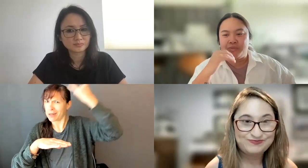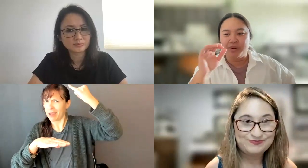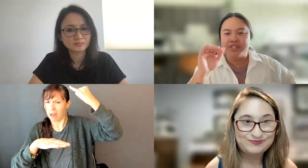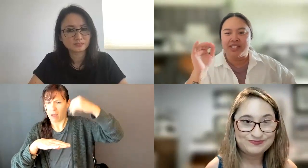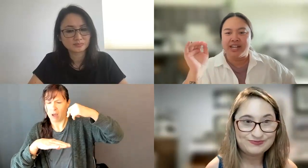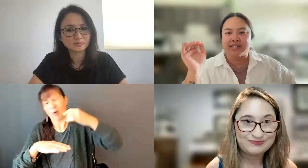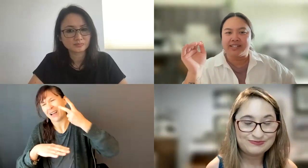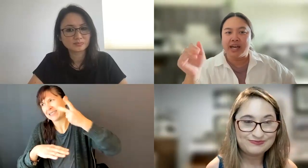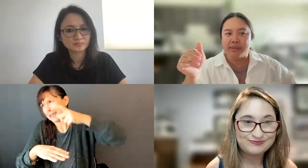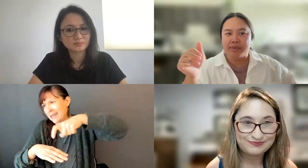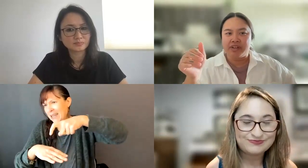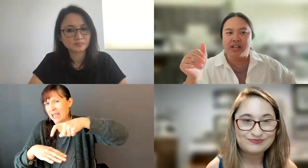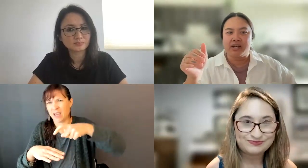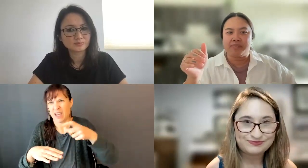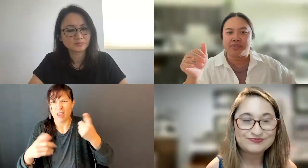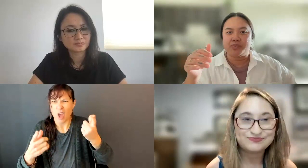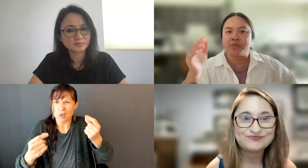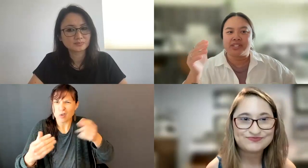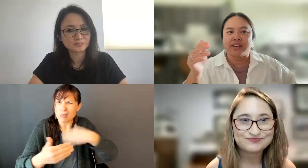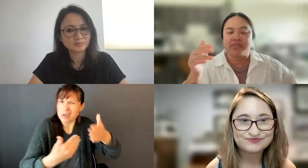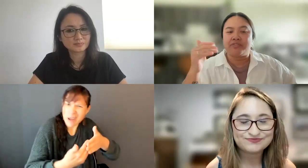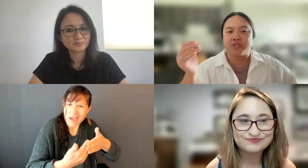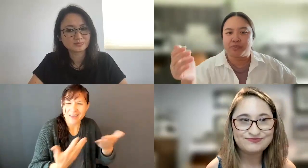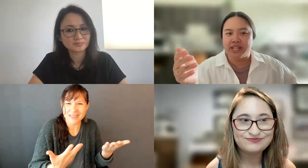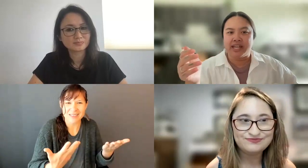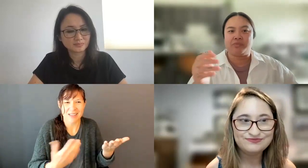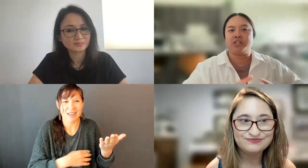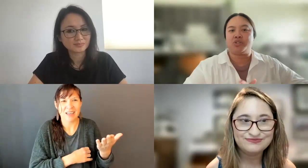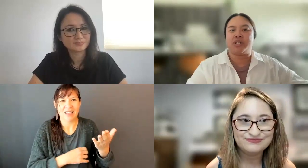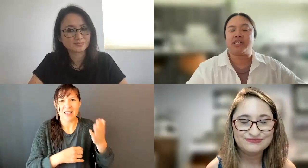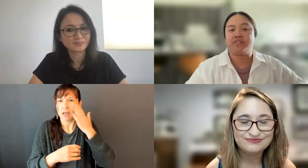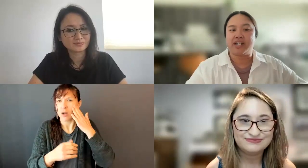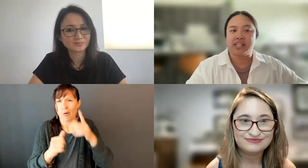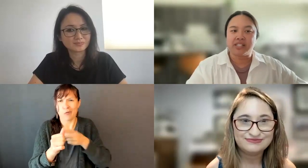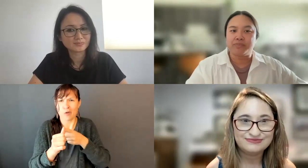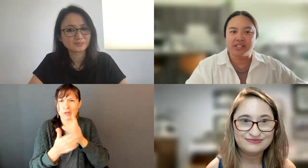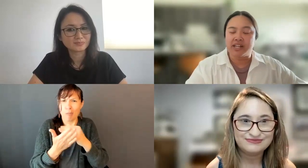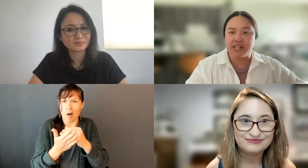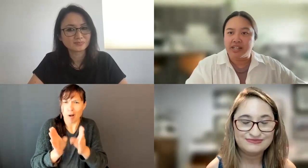And then what was the next step? So what was that first plan? What did you identify needed to be done?